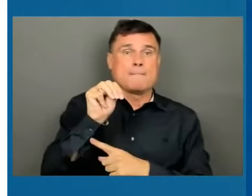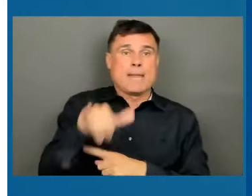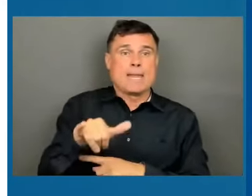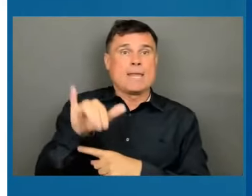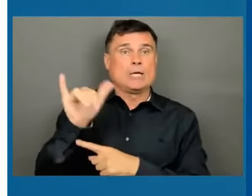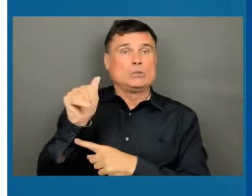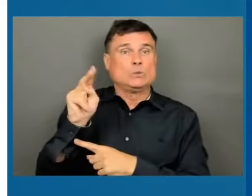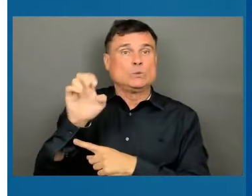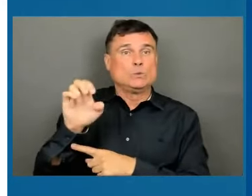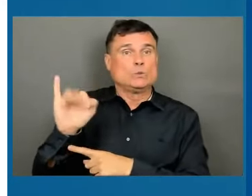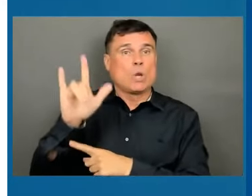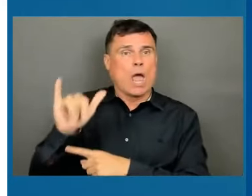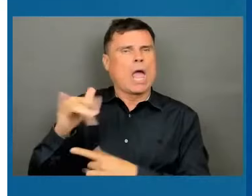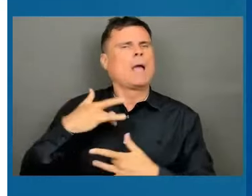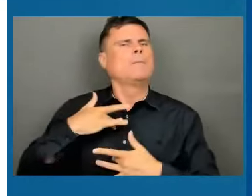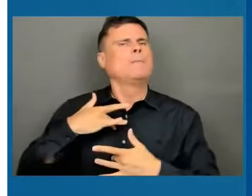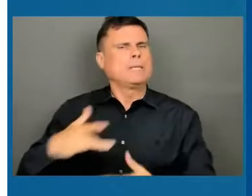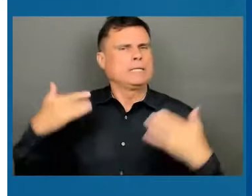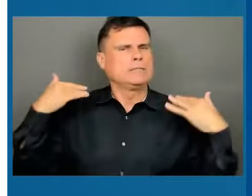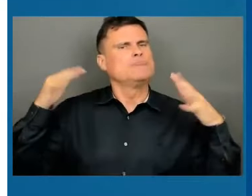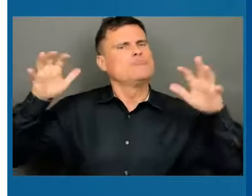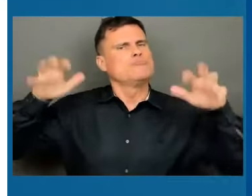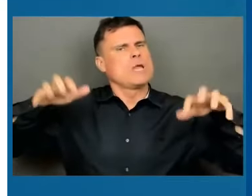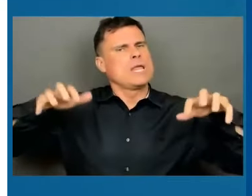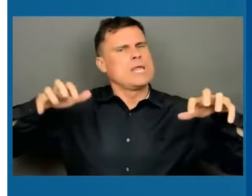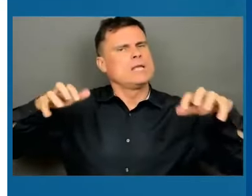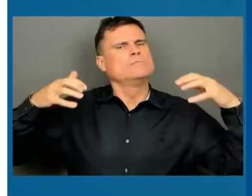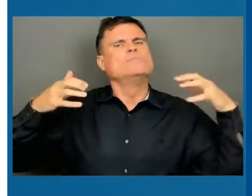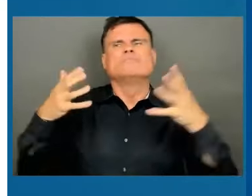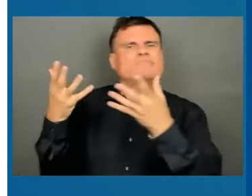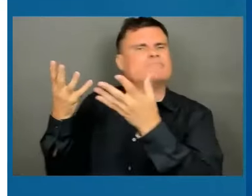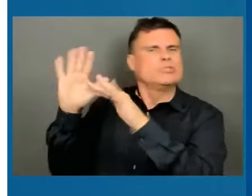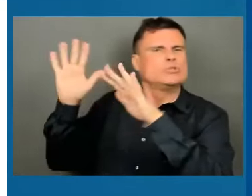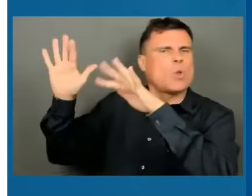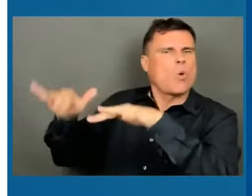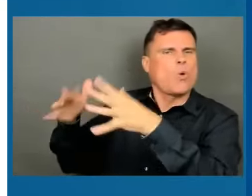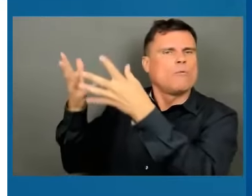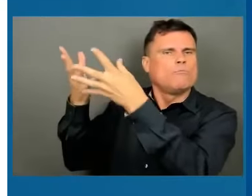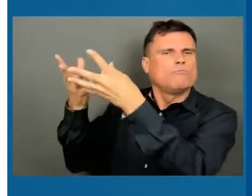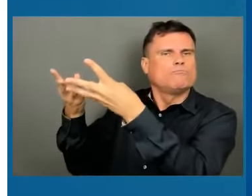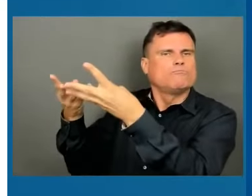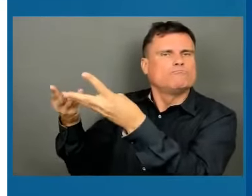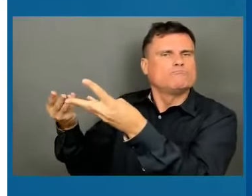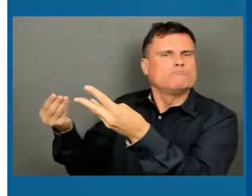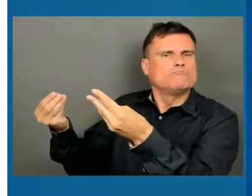southern Rockies all the way up